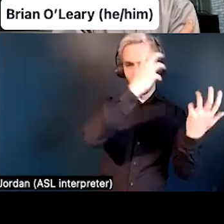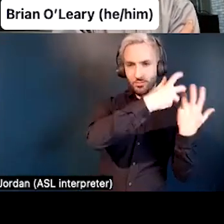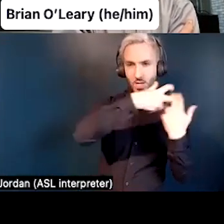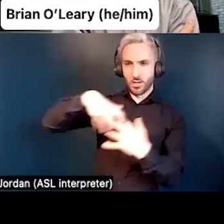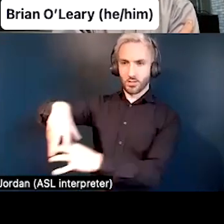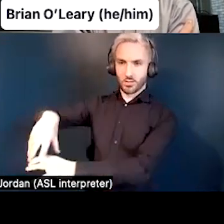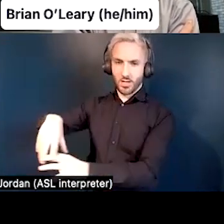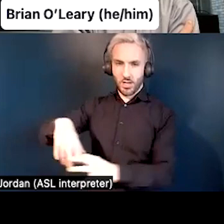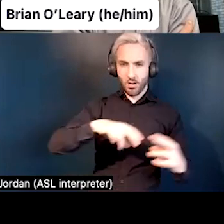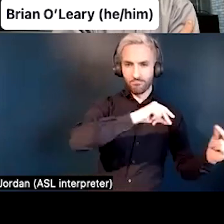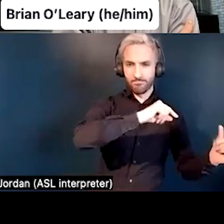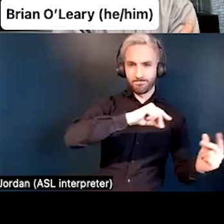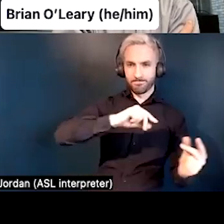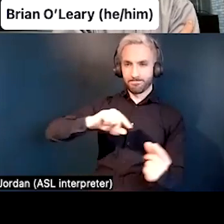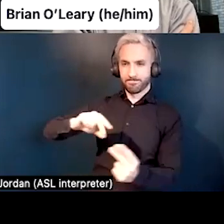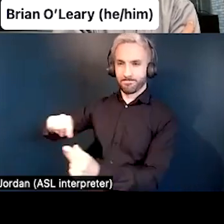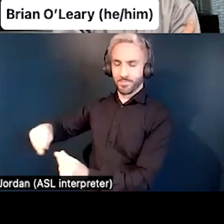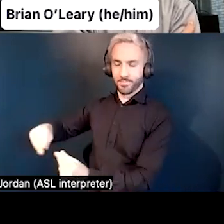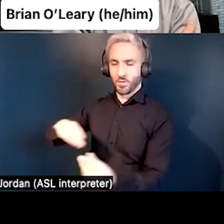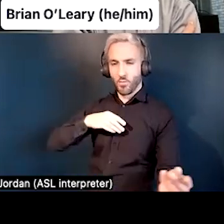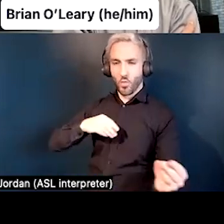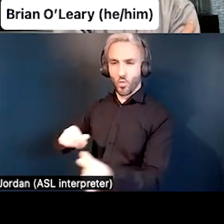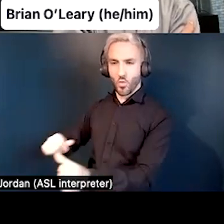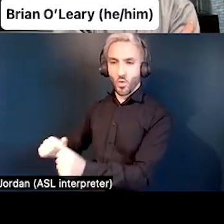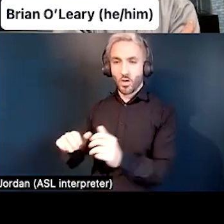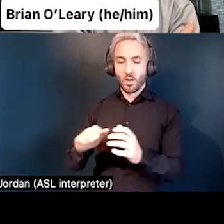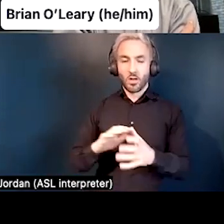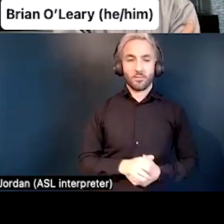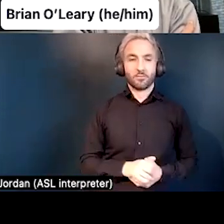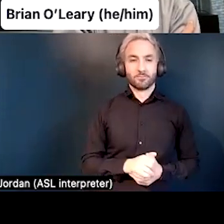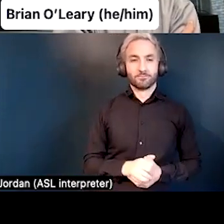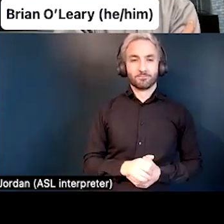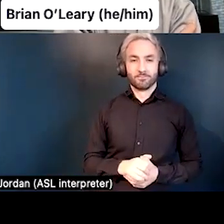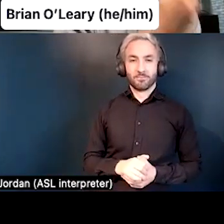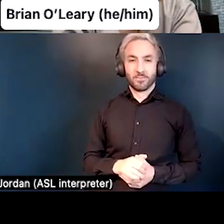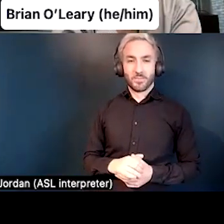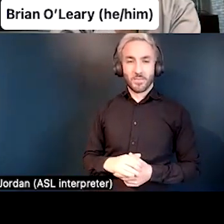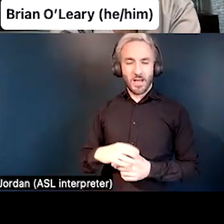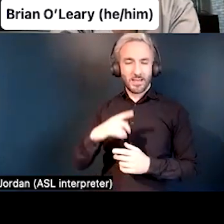that's going to require changes that more tightly integrate what we do as an industry, but also